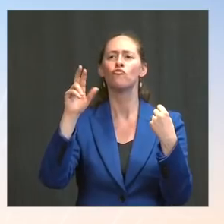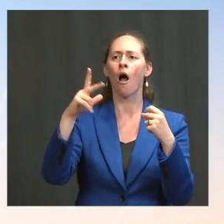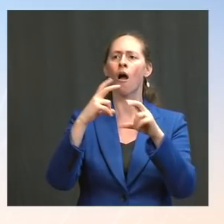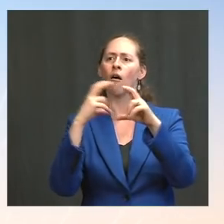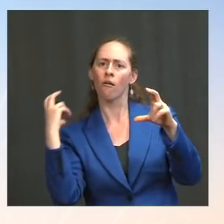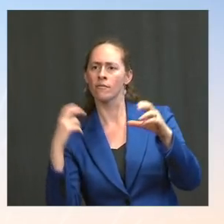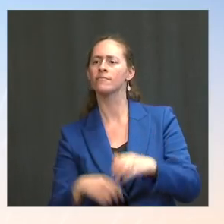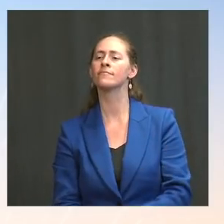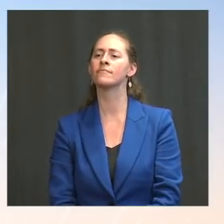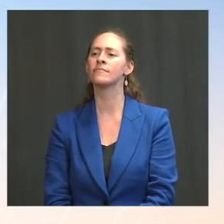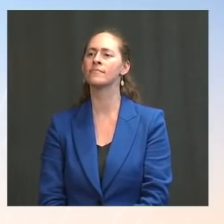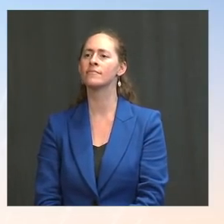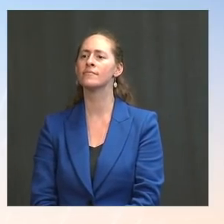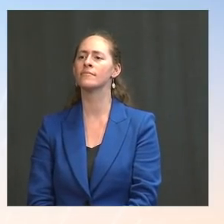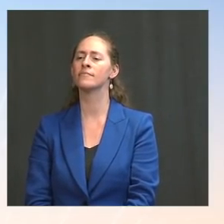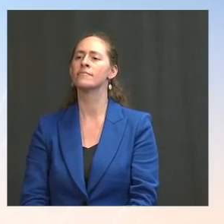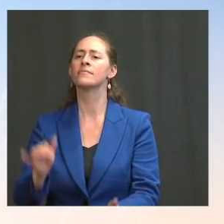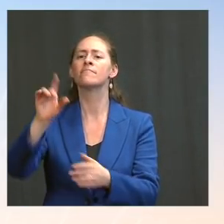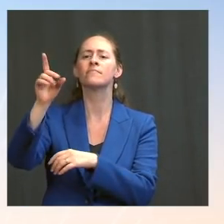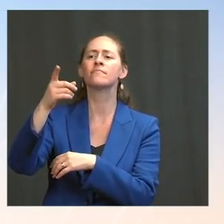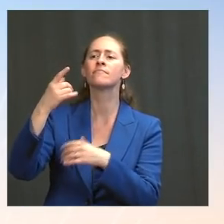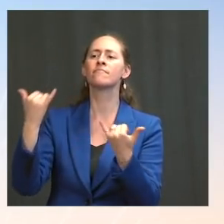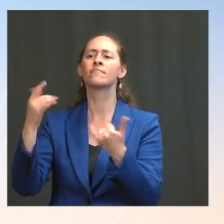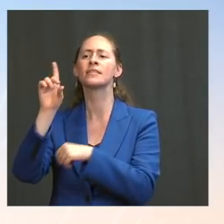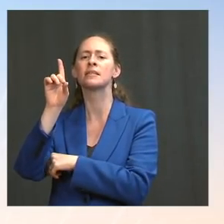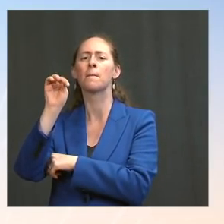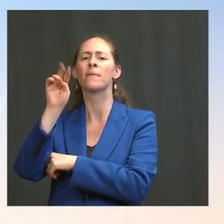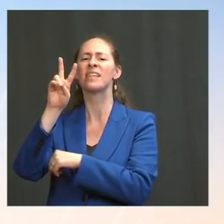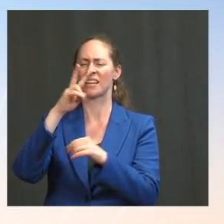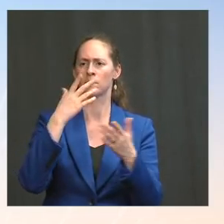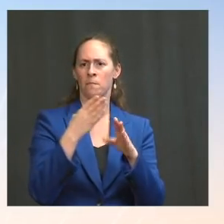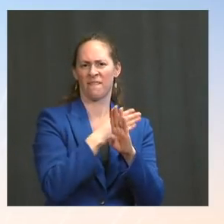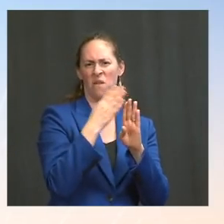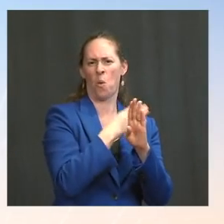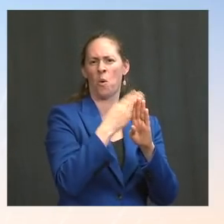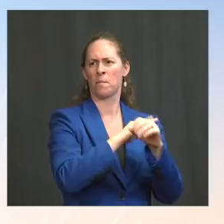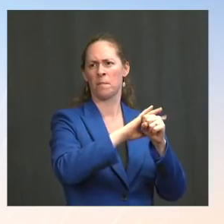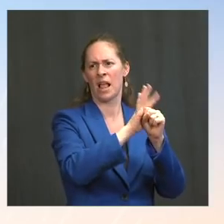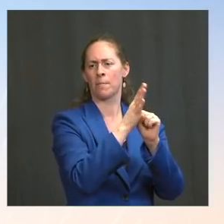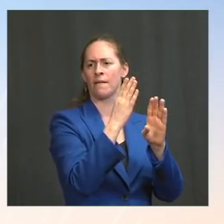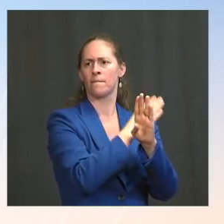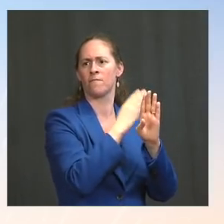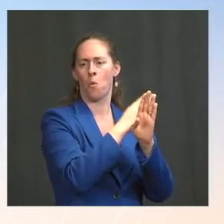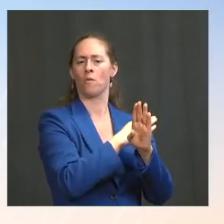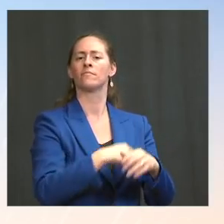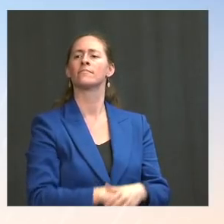pre-pandemic commercial driver's license issuance rates. In 2021, an average of 50,000 commercial driver's licenses